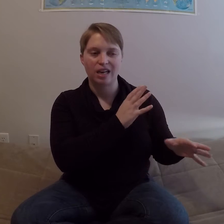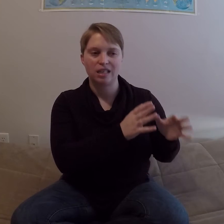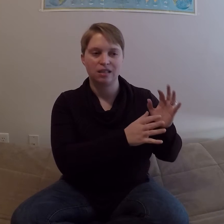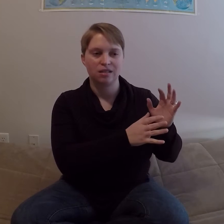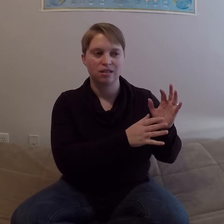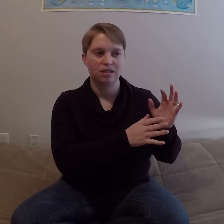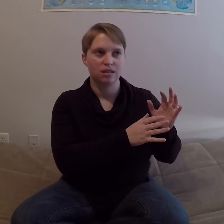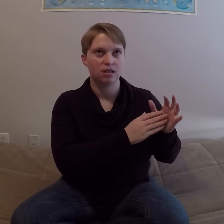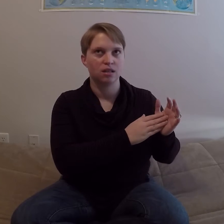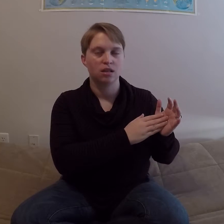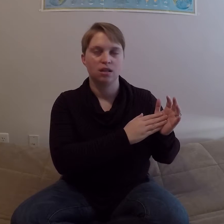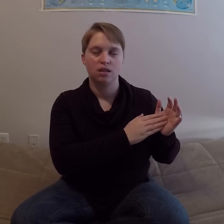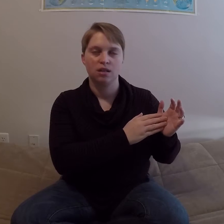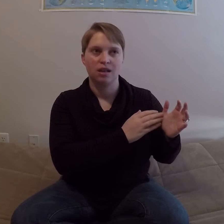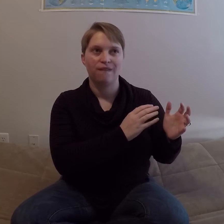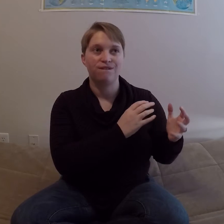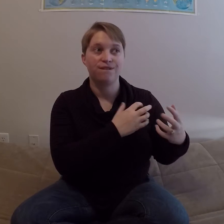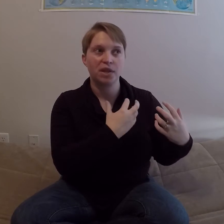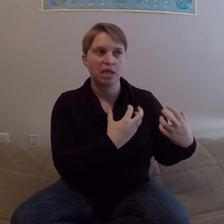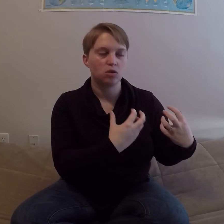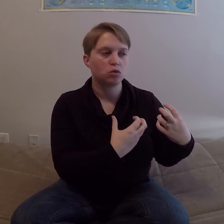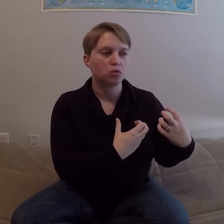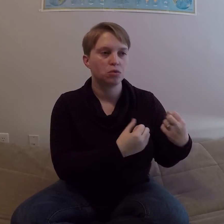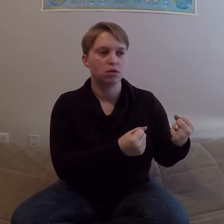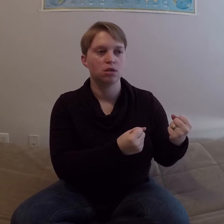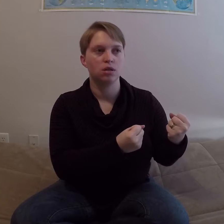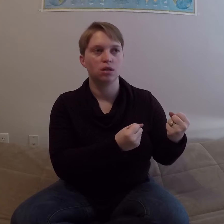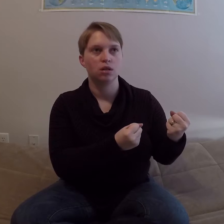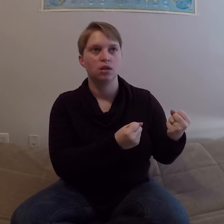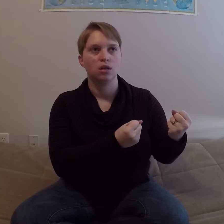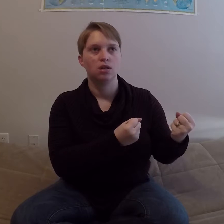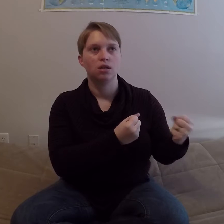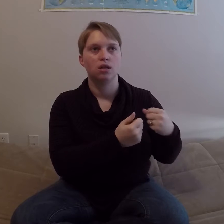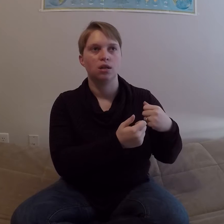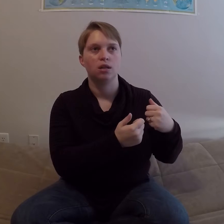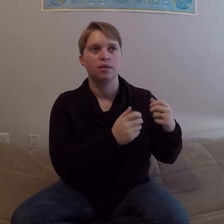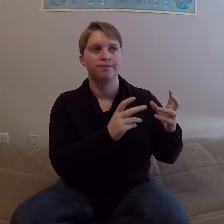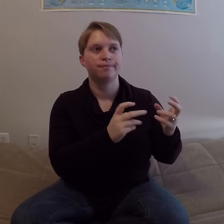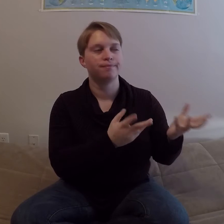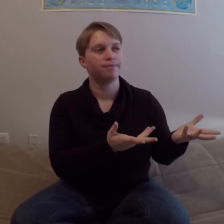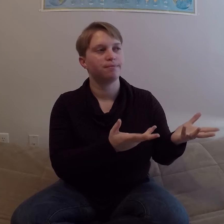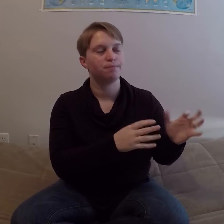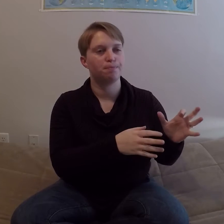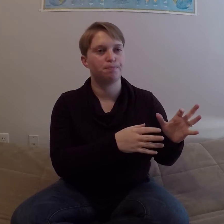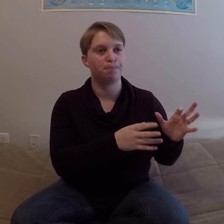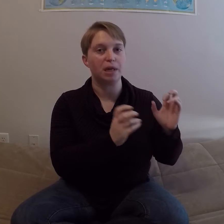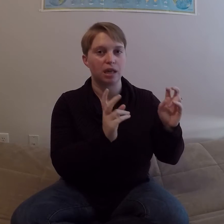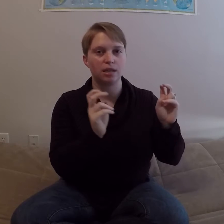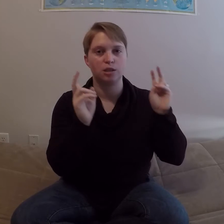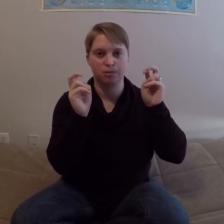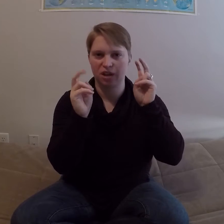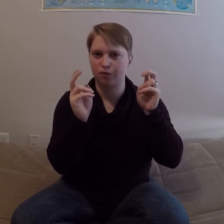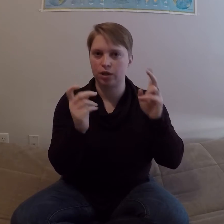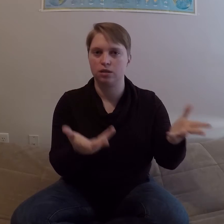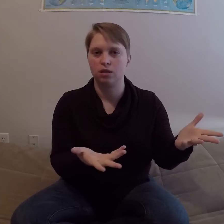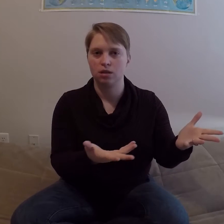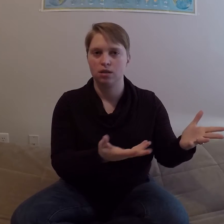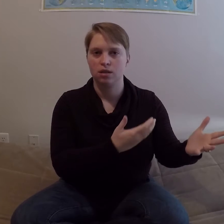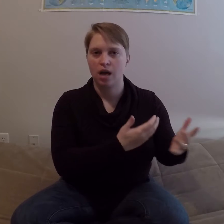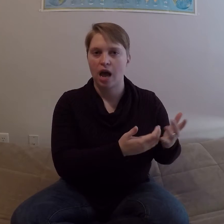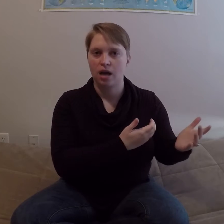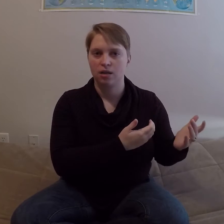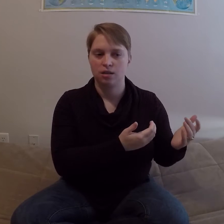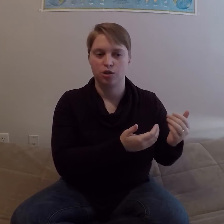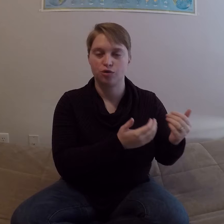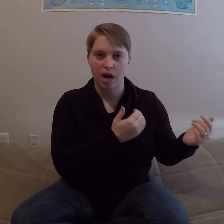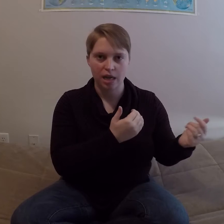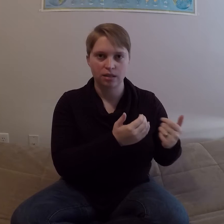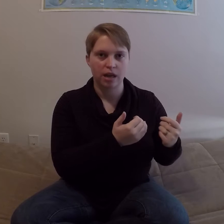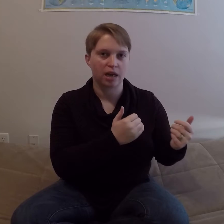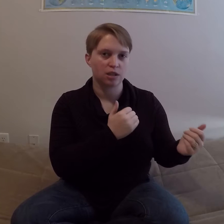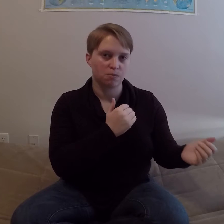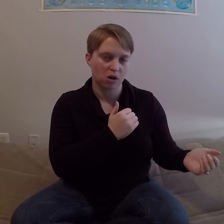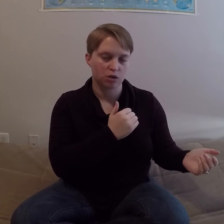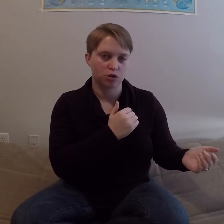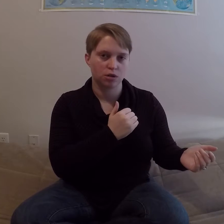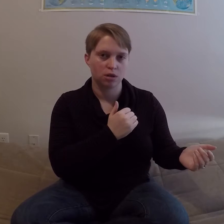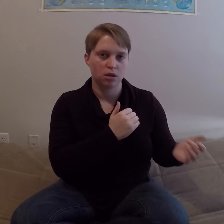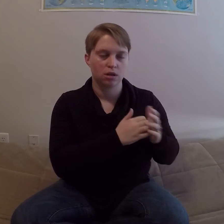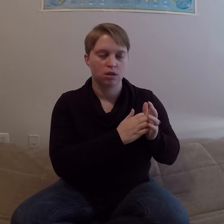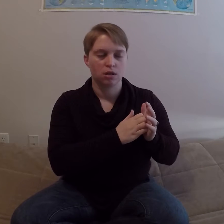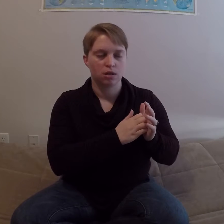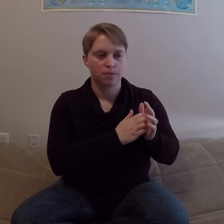I didn’t feel ‘being different’ strain as much.